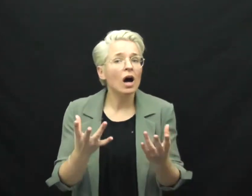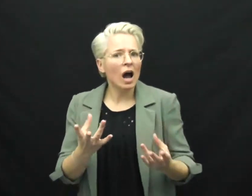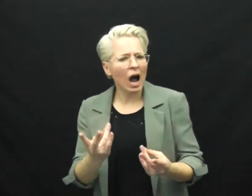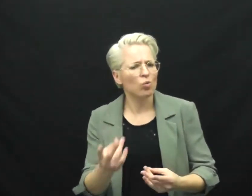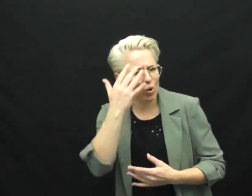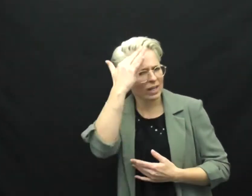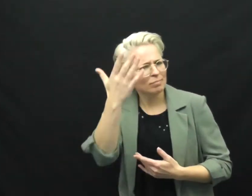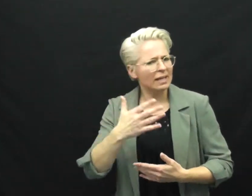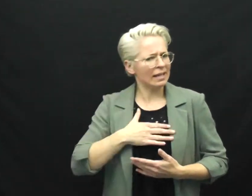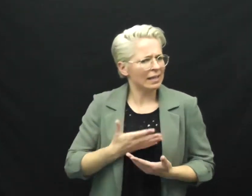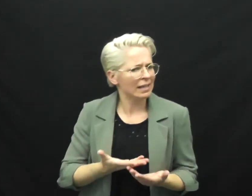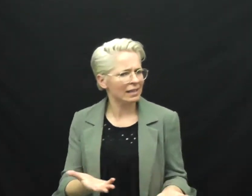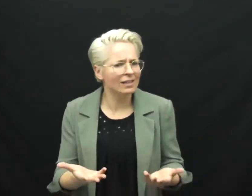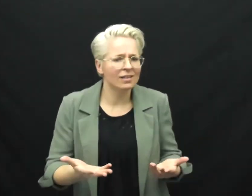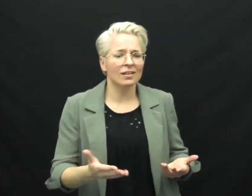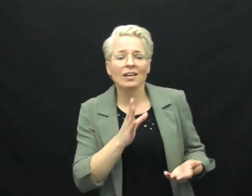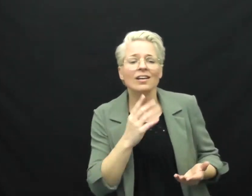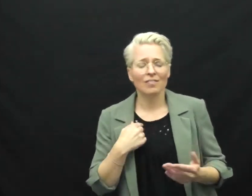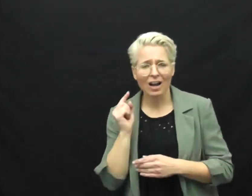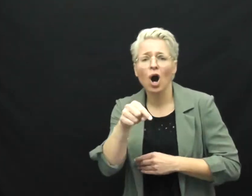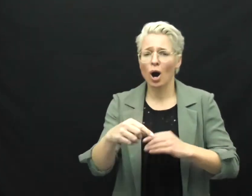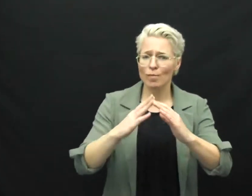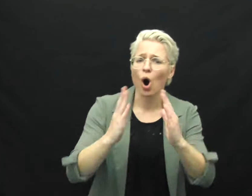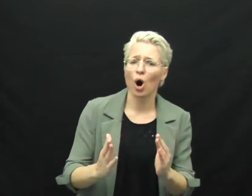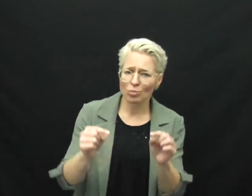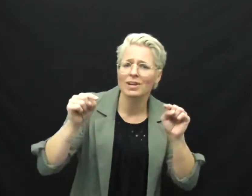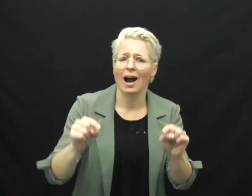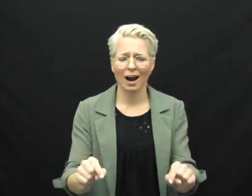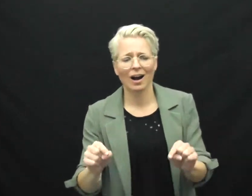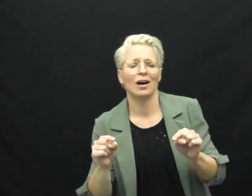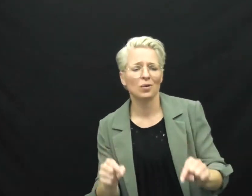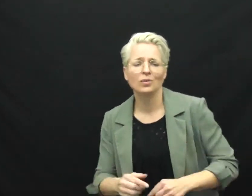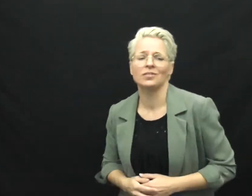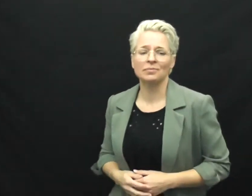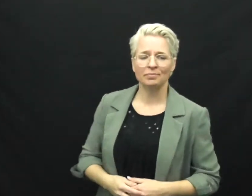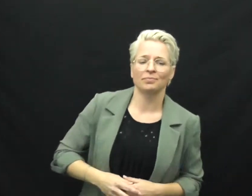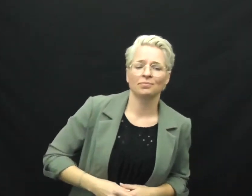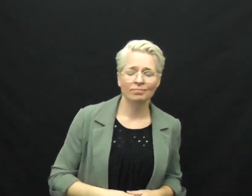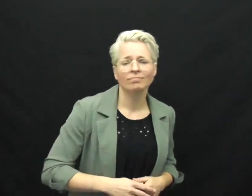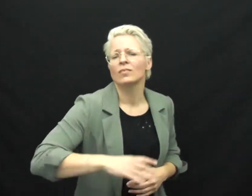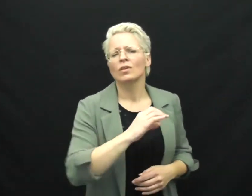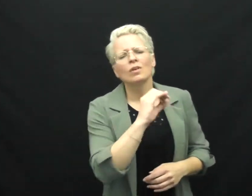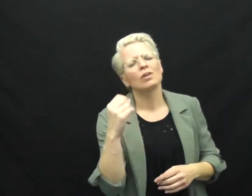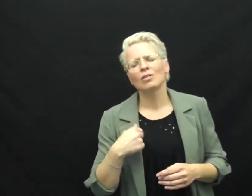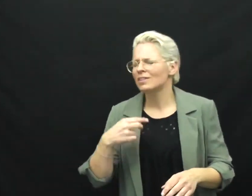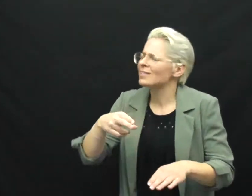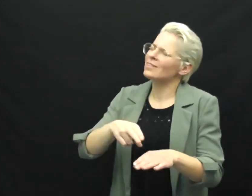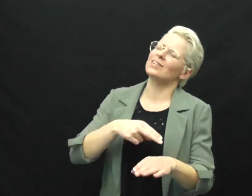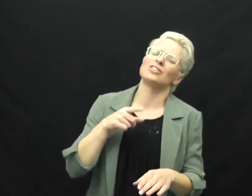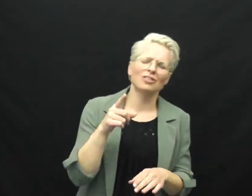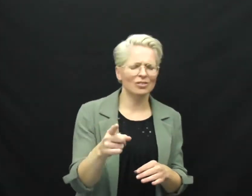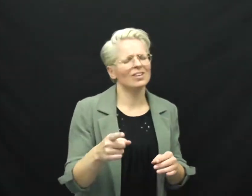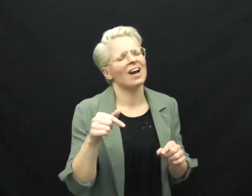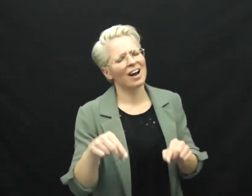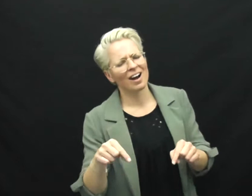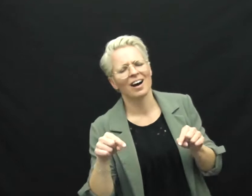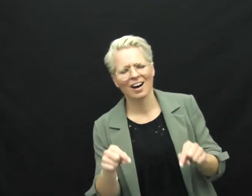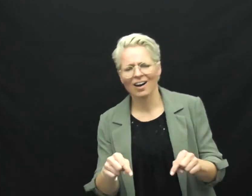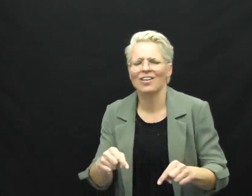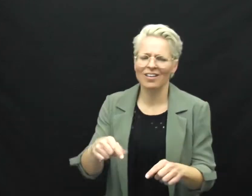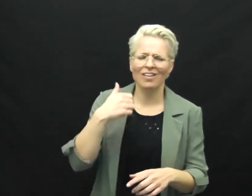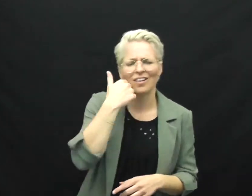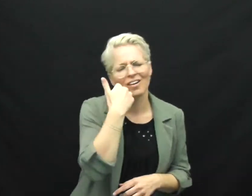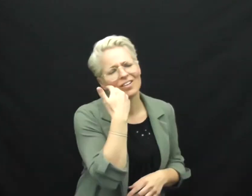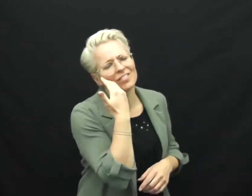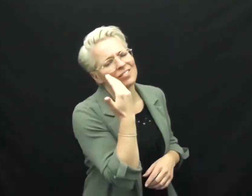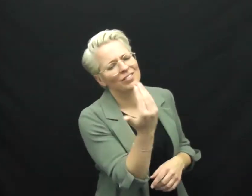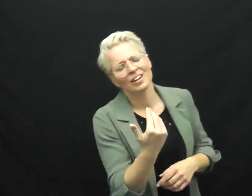How would it be if I come home now? 'Cause I need you now, love